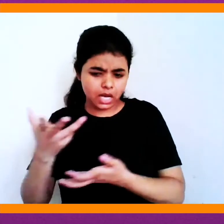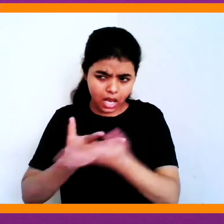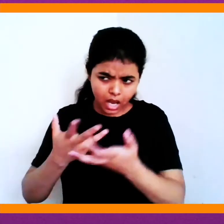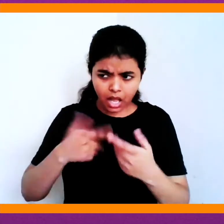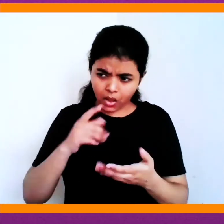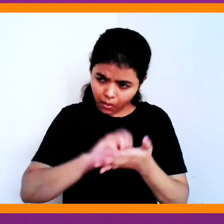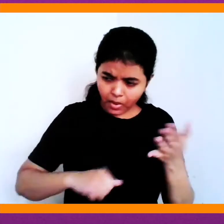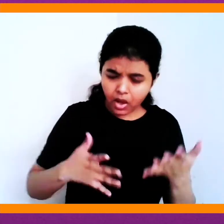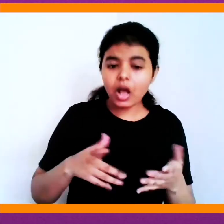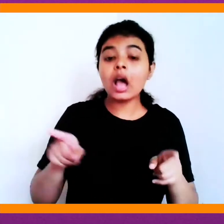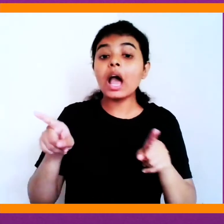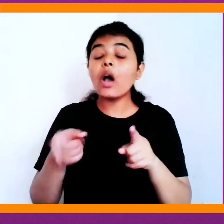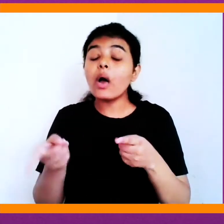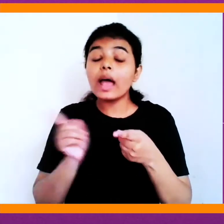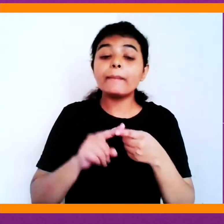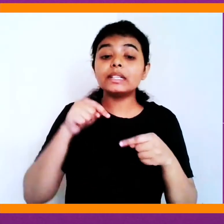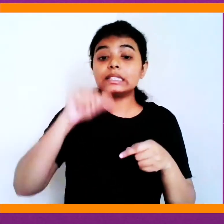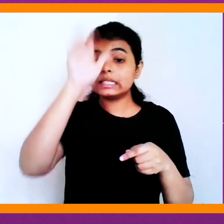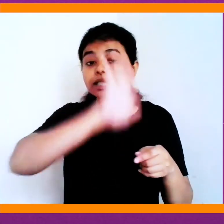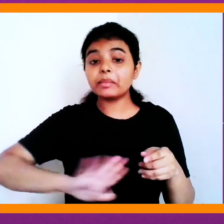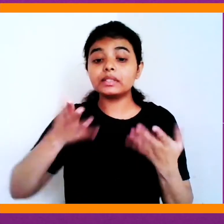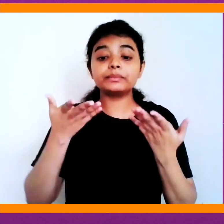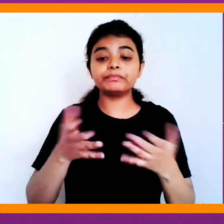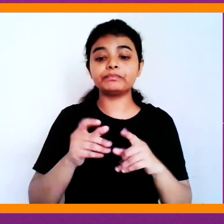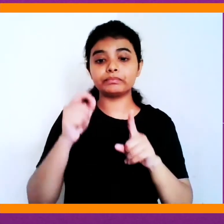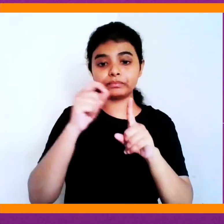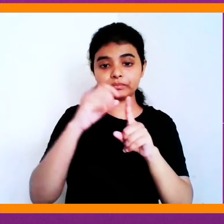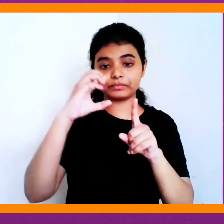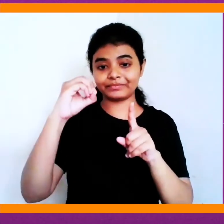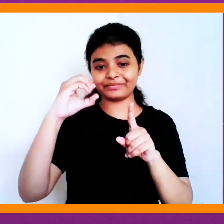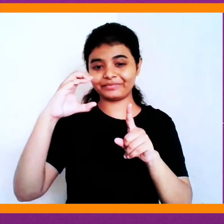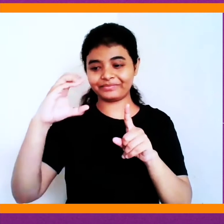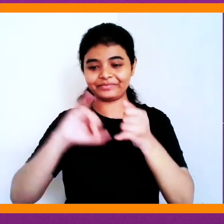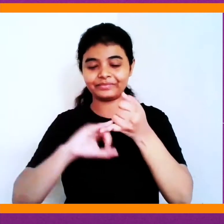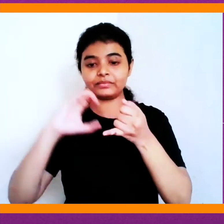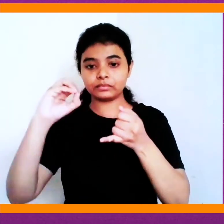consent of her guardian unfortunately due to the poxo act if a girl under 18 becomes pregnant it is